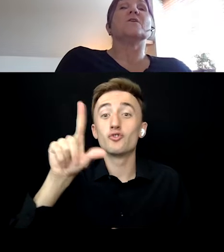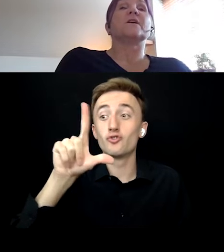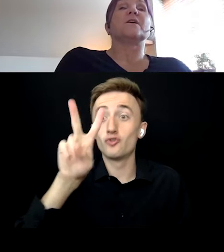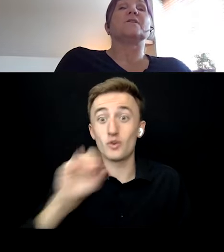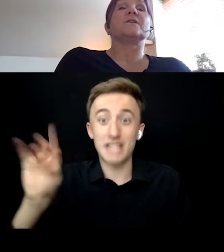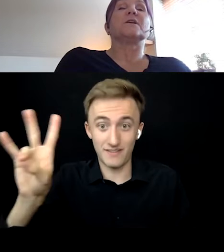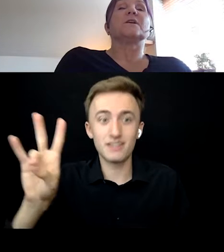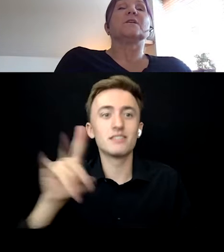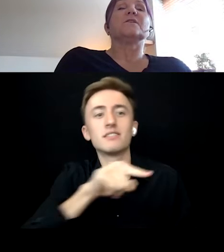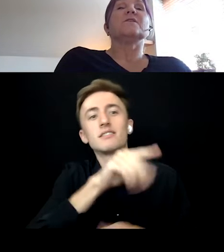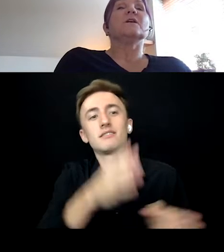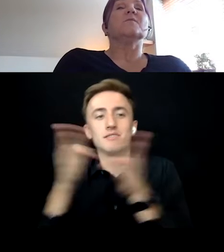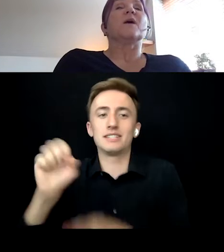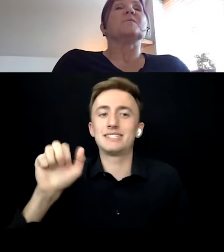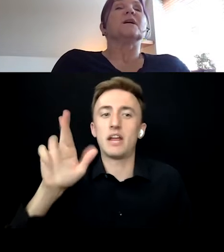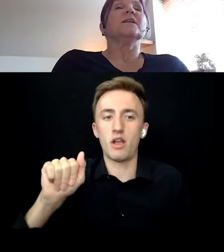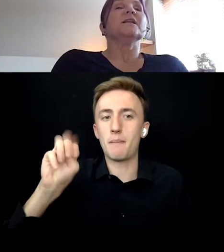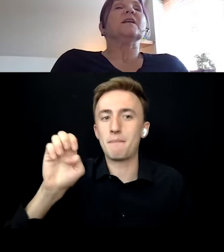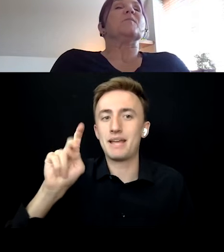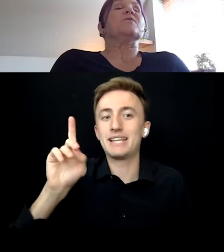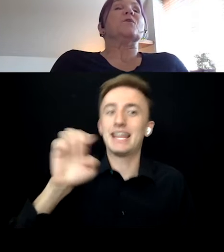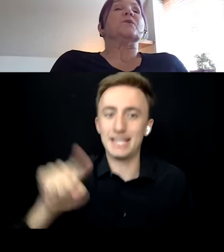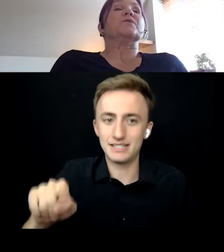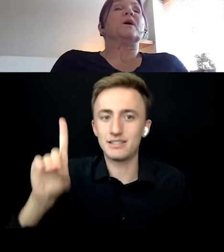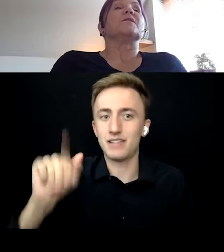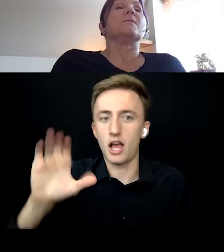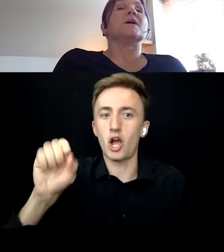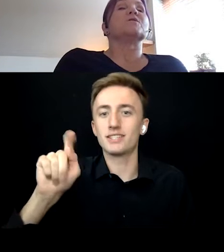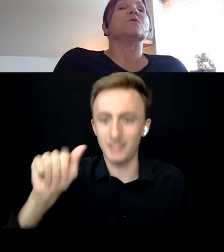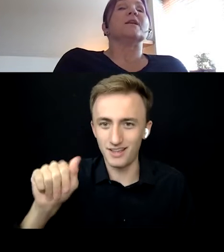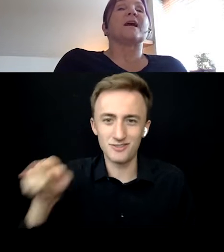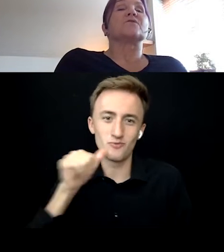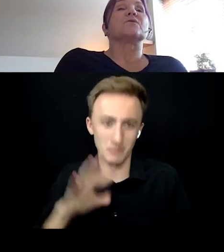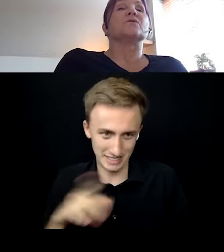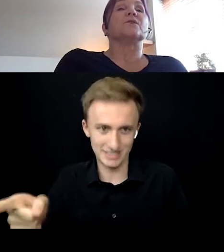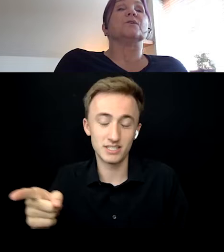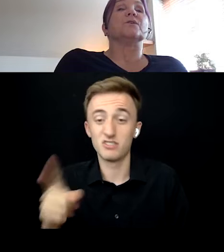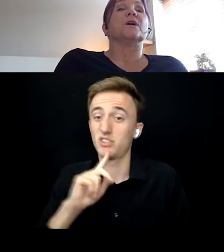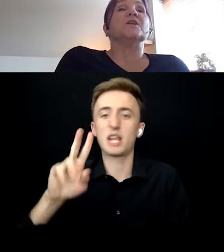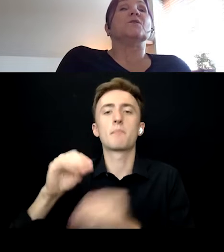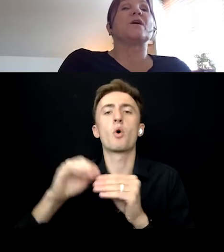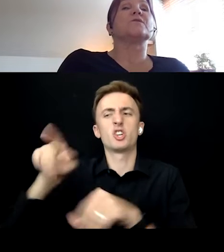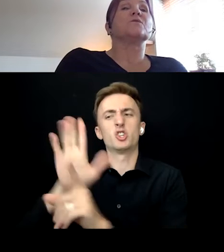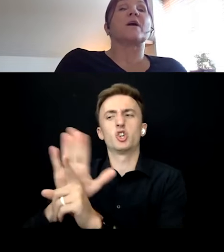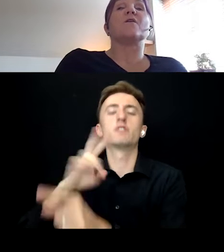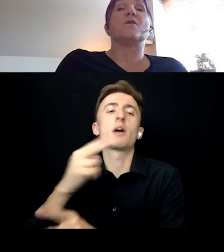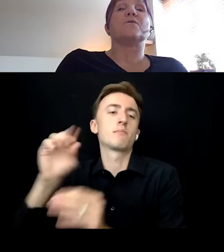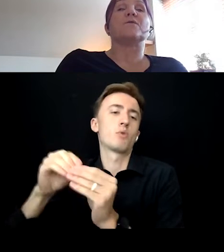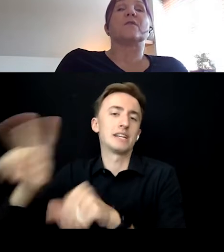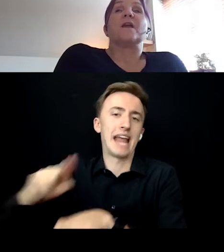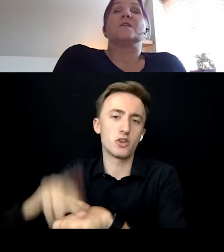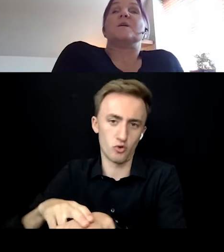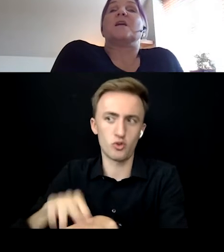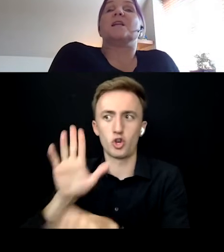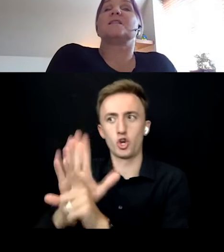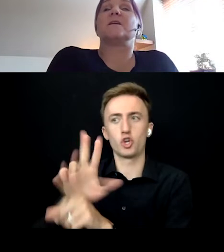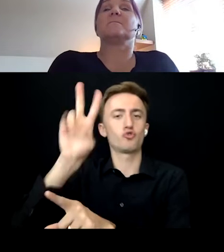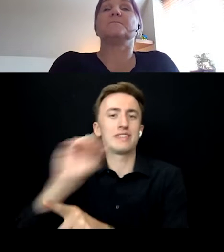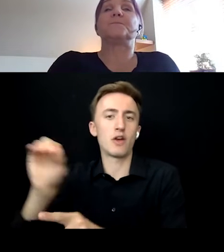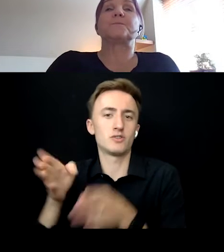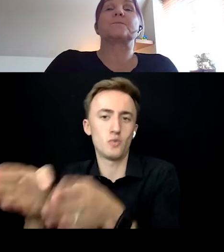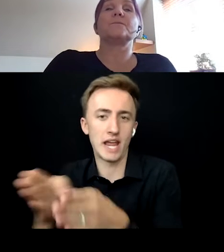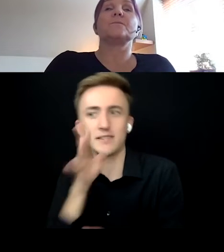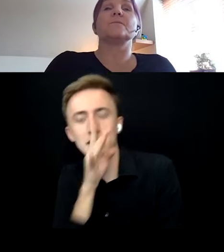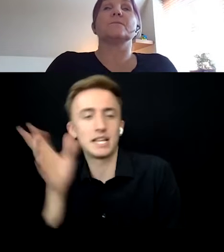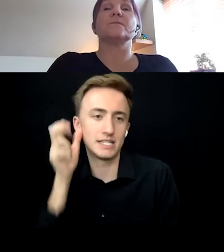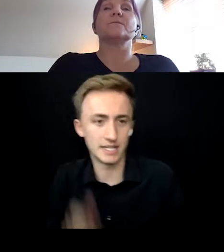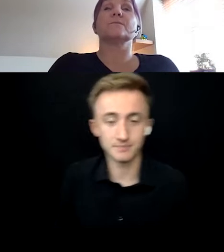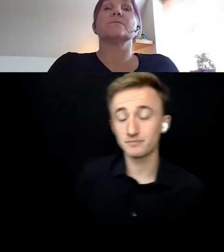which sounds a little bit different. >> At the third stroke it will